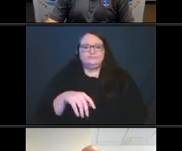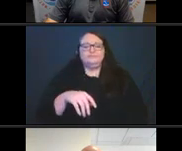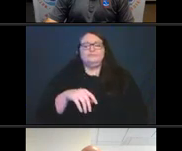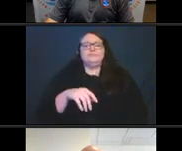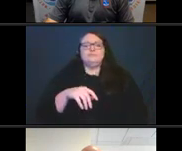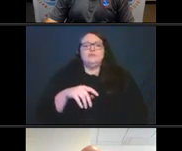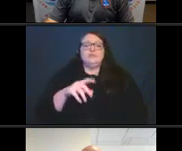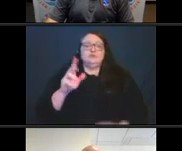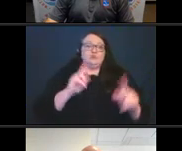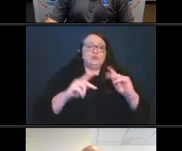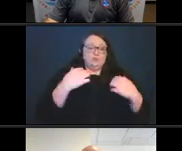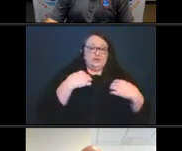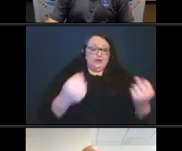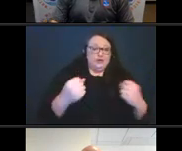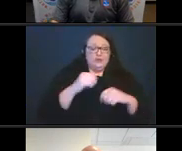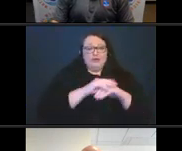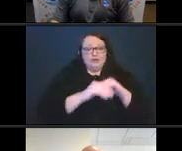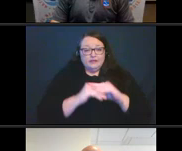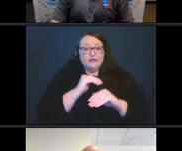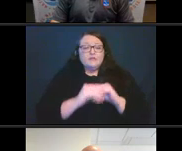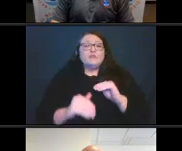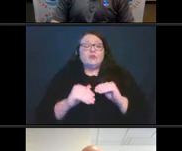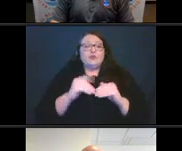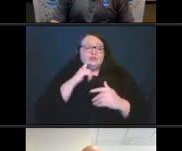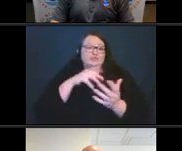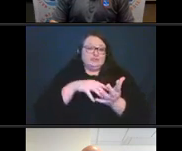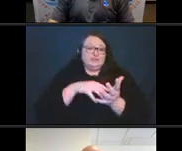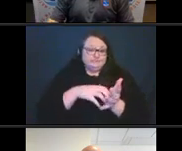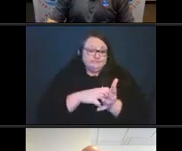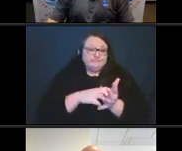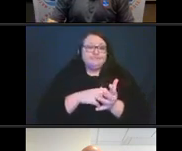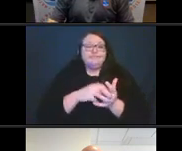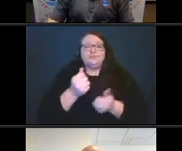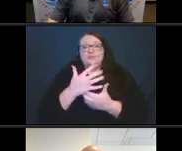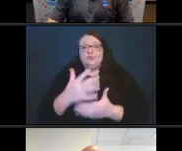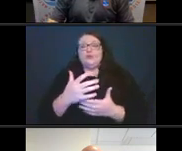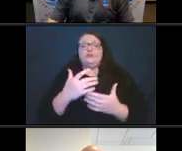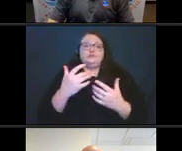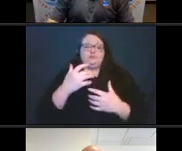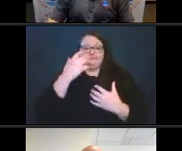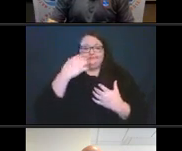an increased risk of respiratory illnesses, heat exhaustion, heatstroke, and heat related mortality